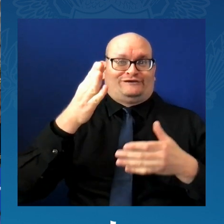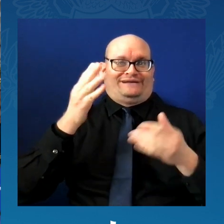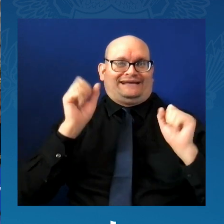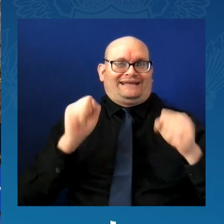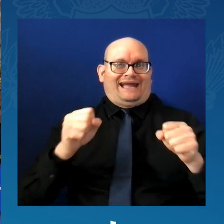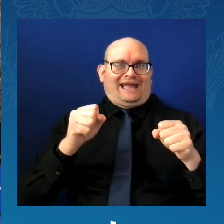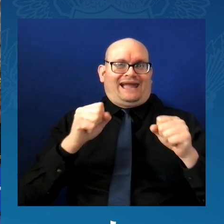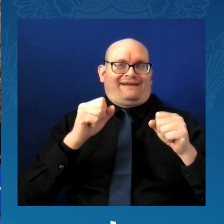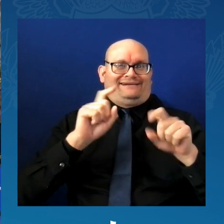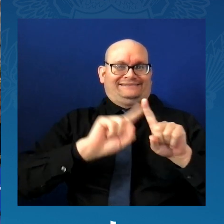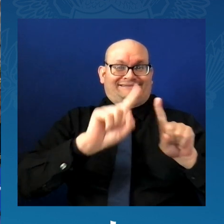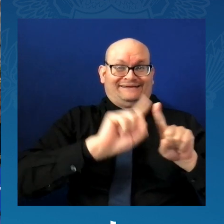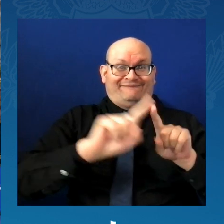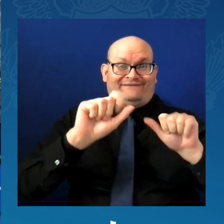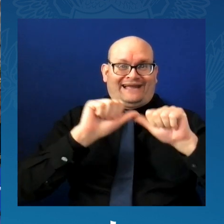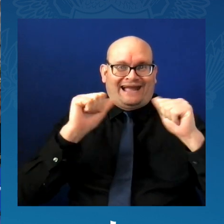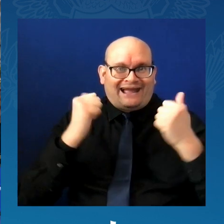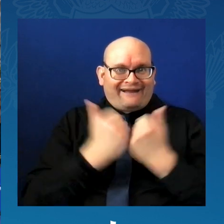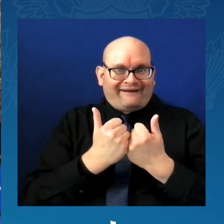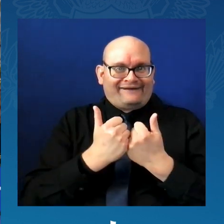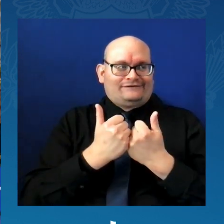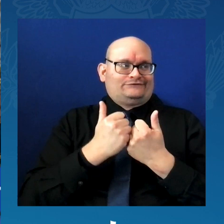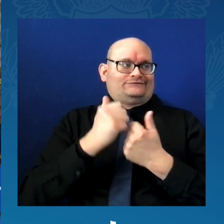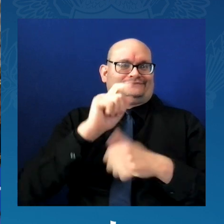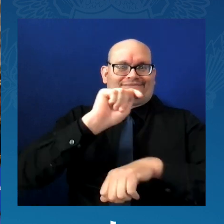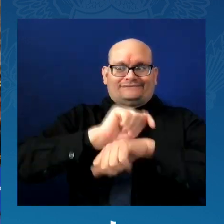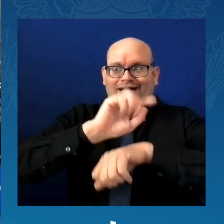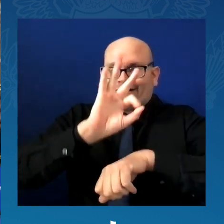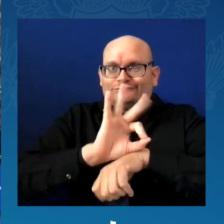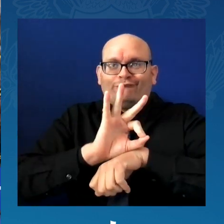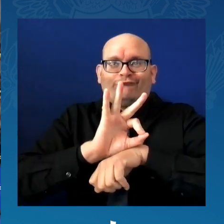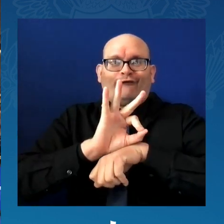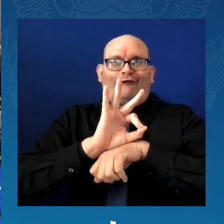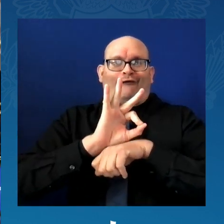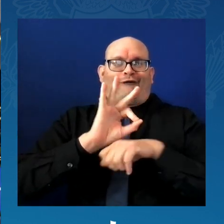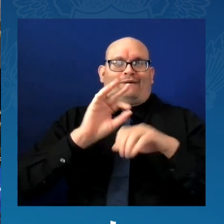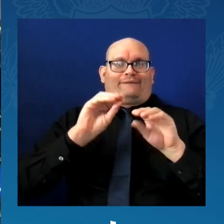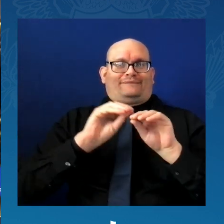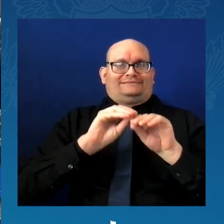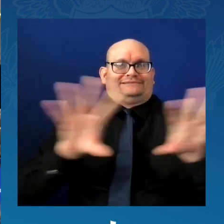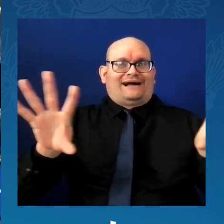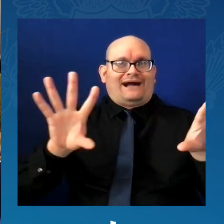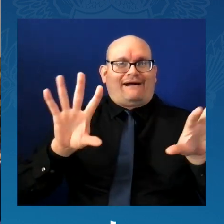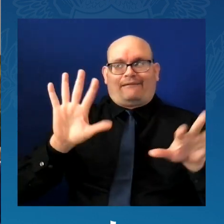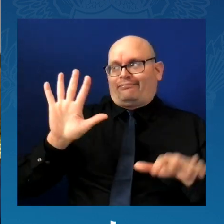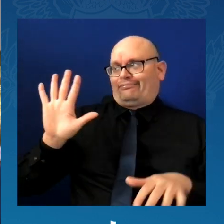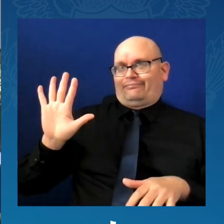which today is releasing its roadmap to support space related STEM education and workforce.